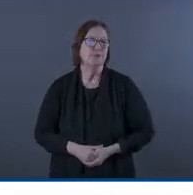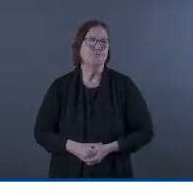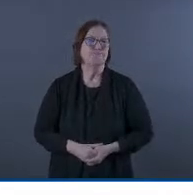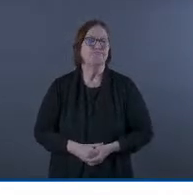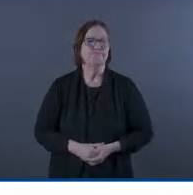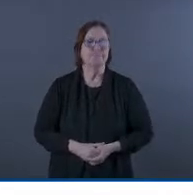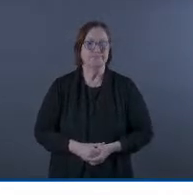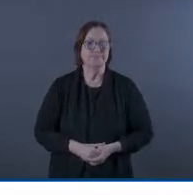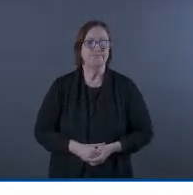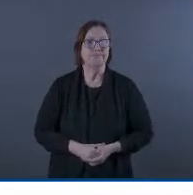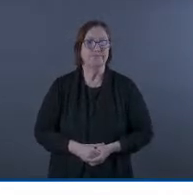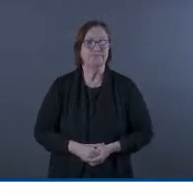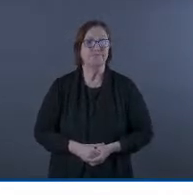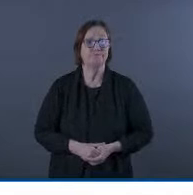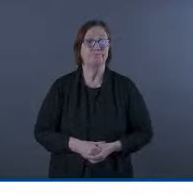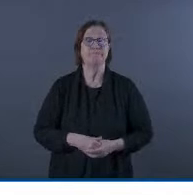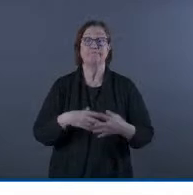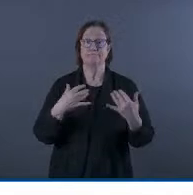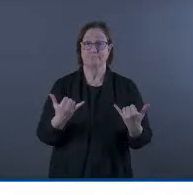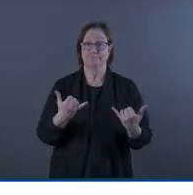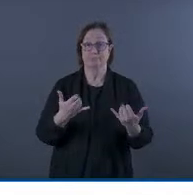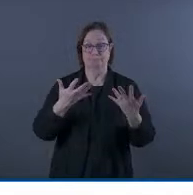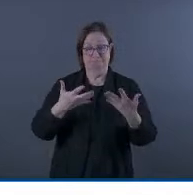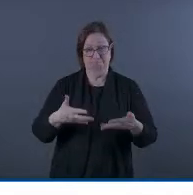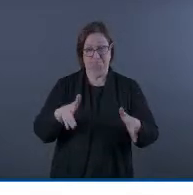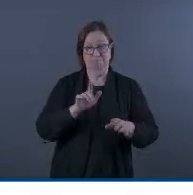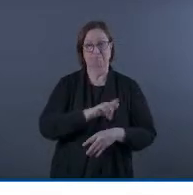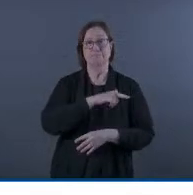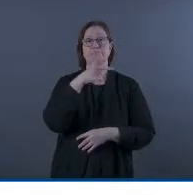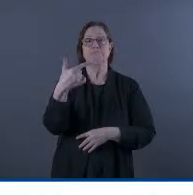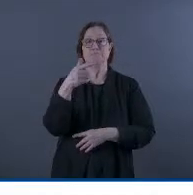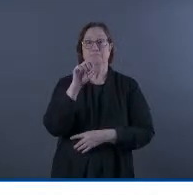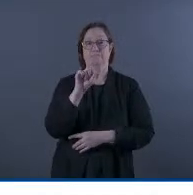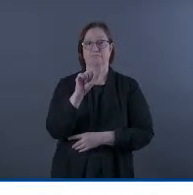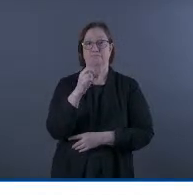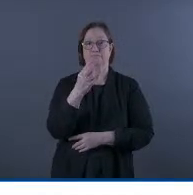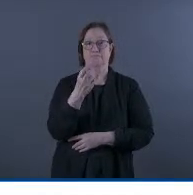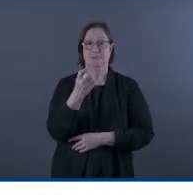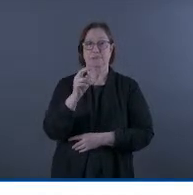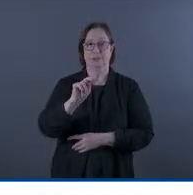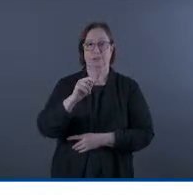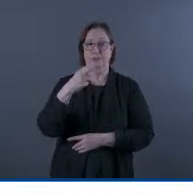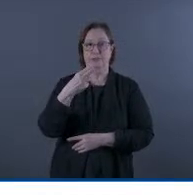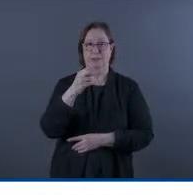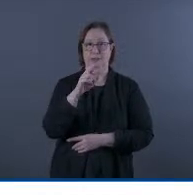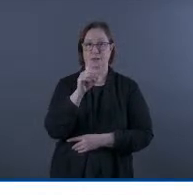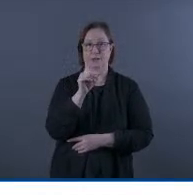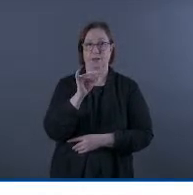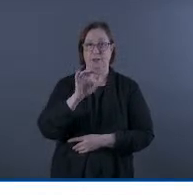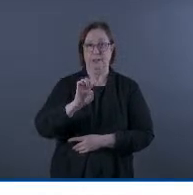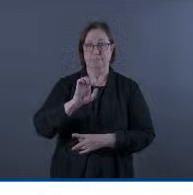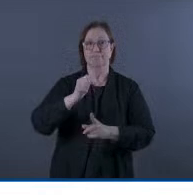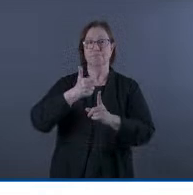I'm going to turn it over at this time to Shanon Hardie, the COO of Unity Care Northwest, who will talk about